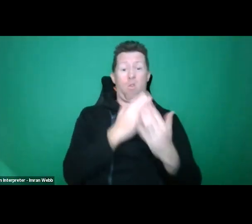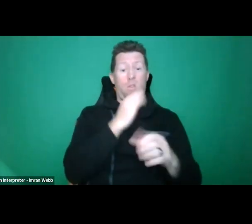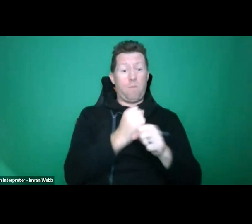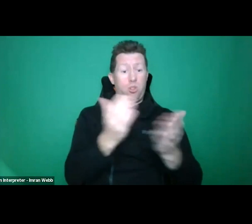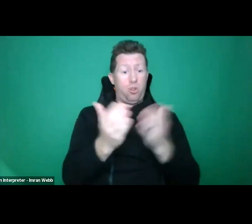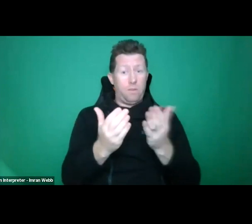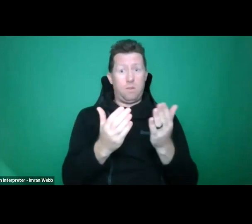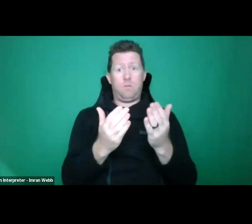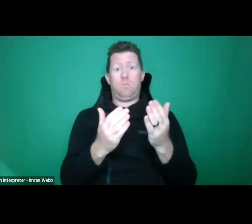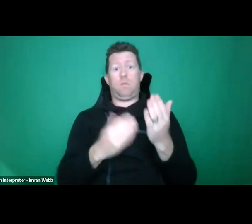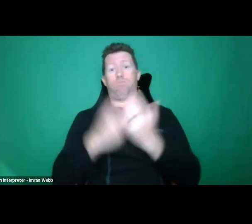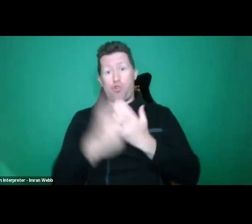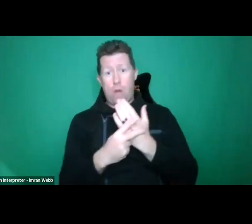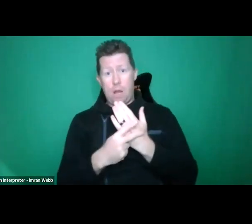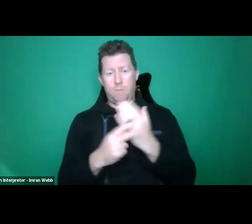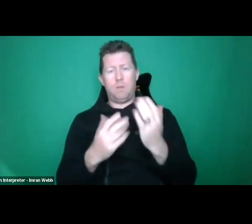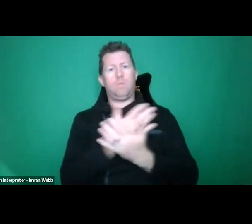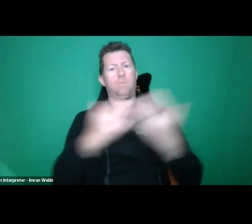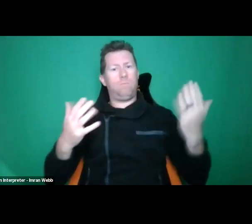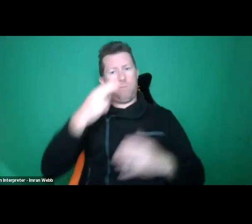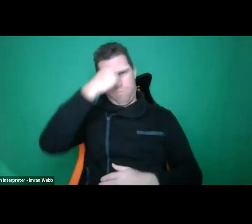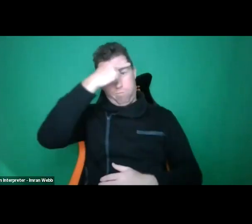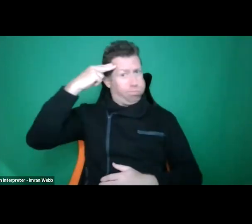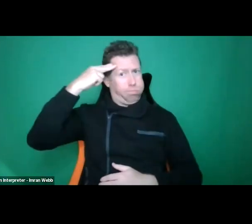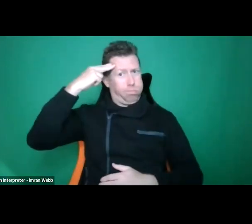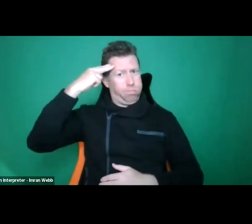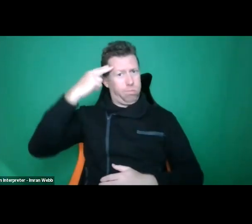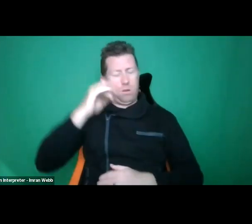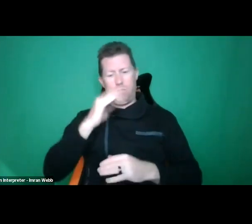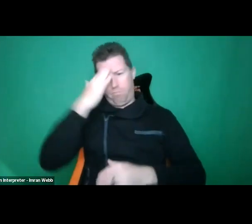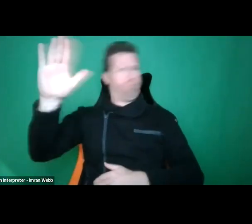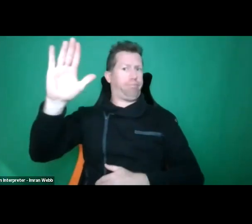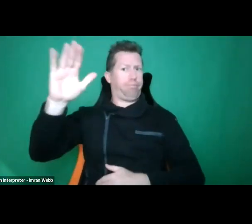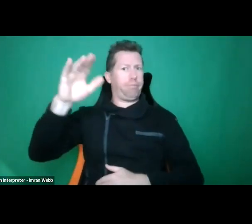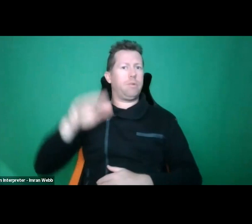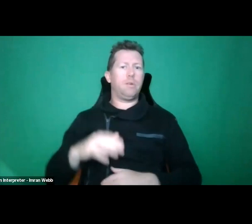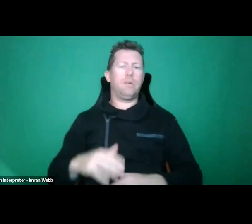and the long history of stigma and discrimination that people experience, as Ben said.